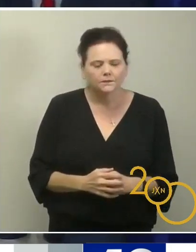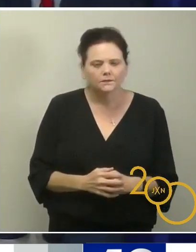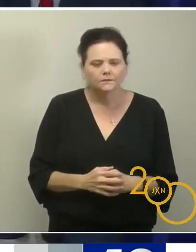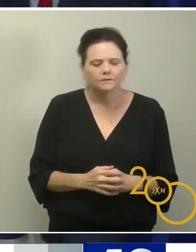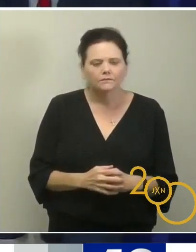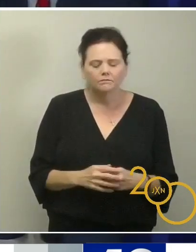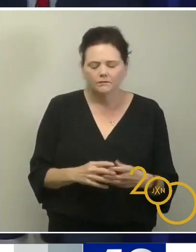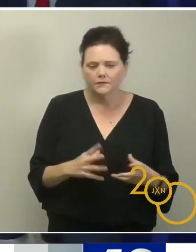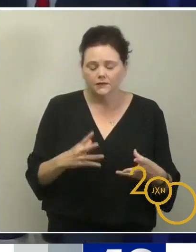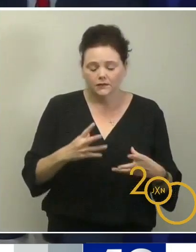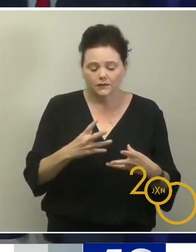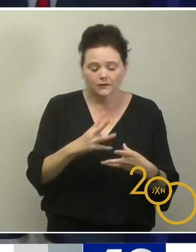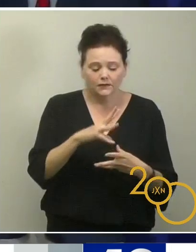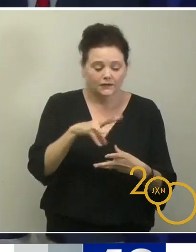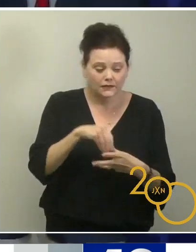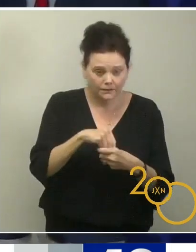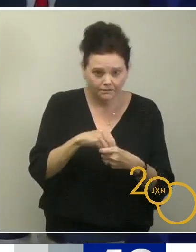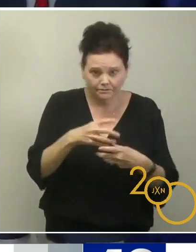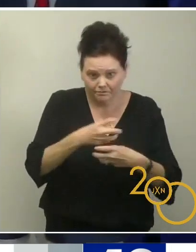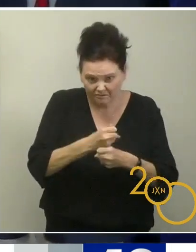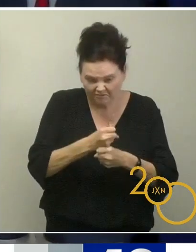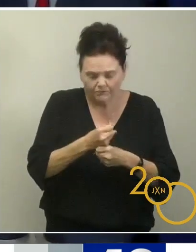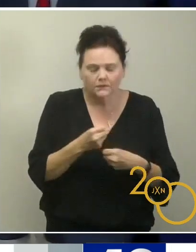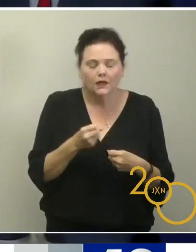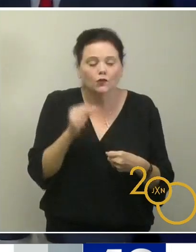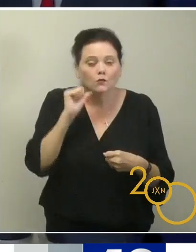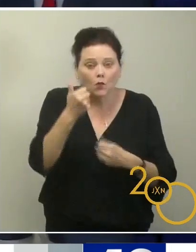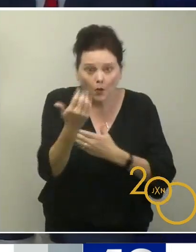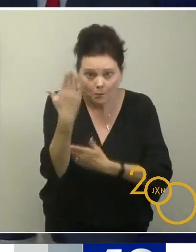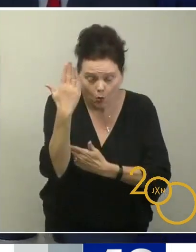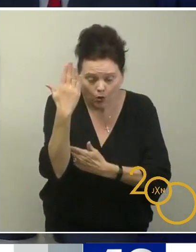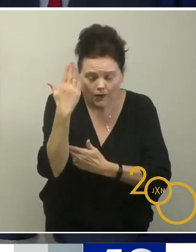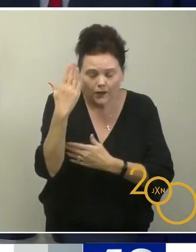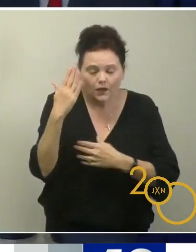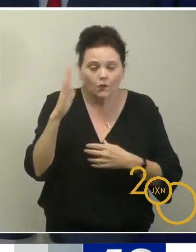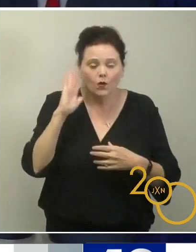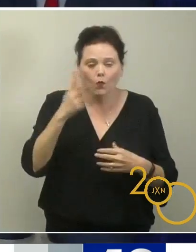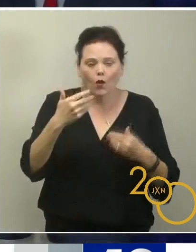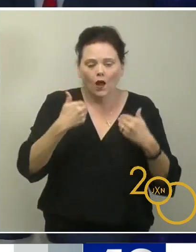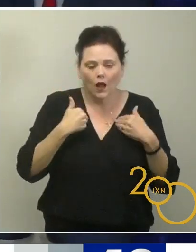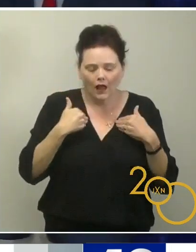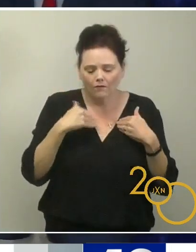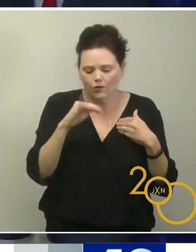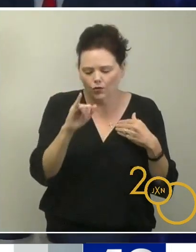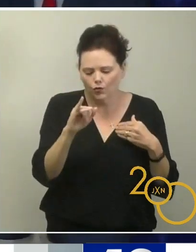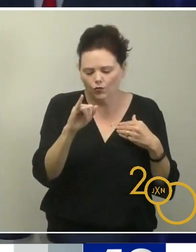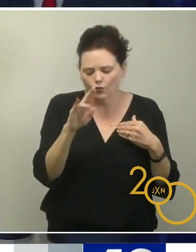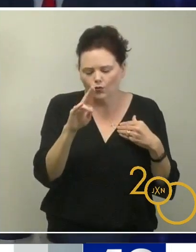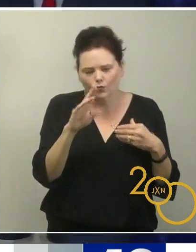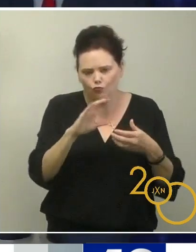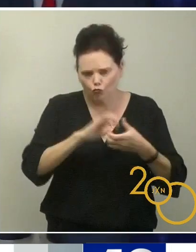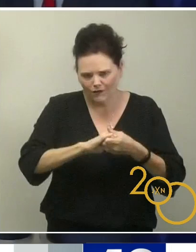THANK YOU TO EACH OF YOU FOR YOUR DEDICATED EFFORTS. JUST AS A SUMMARY, STARTING